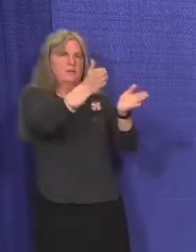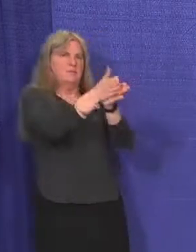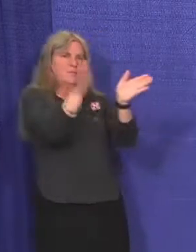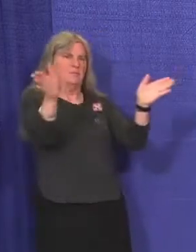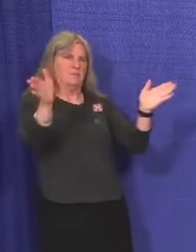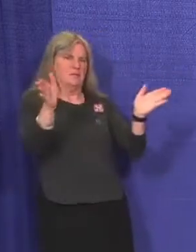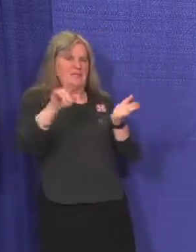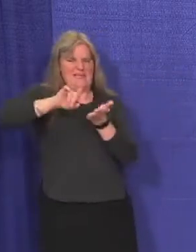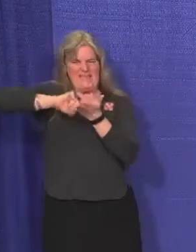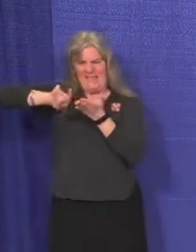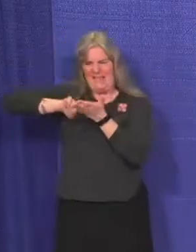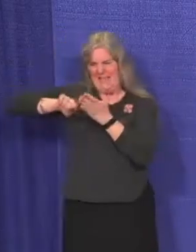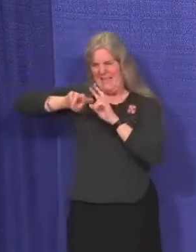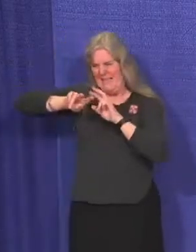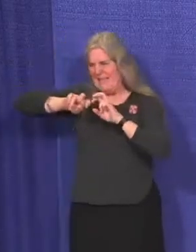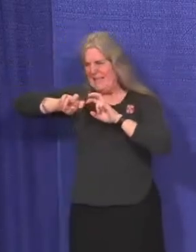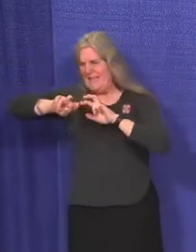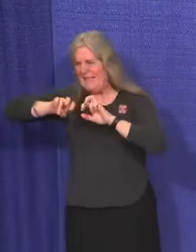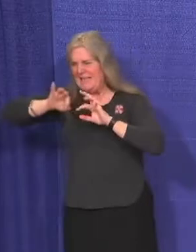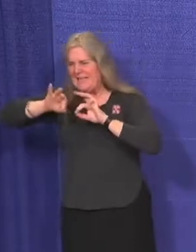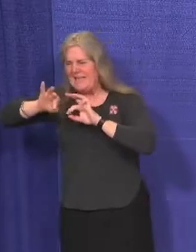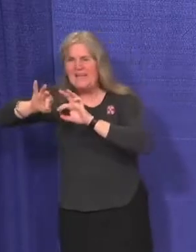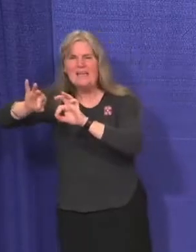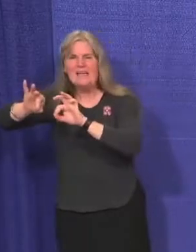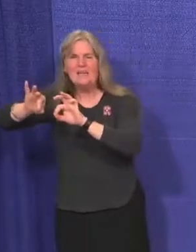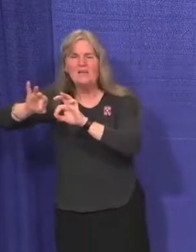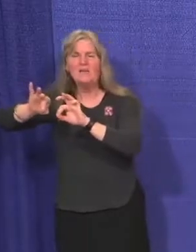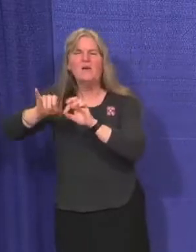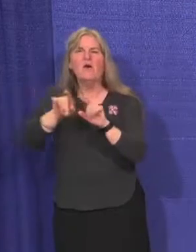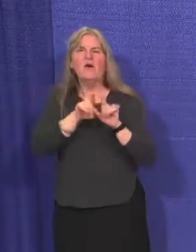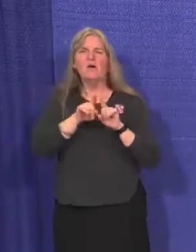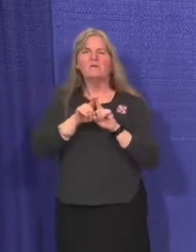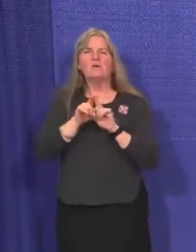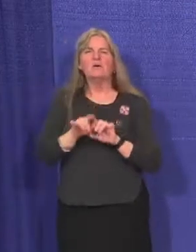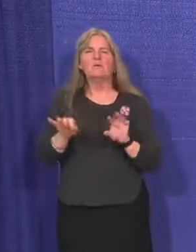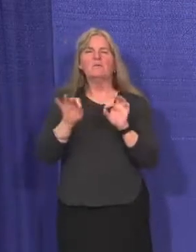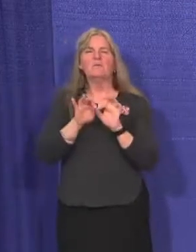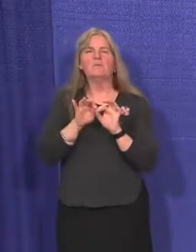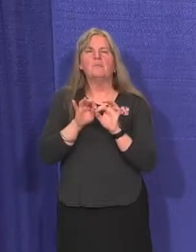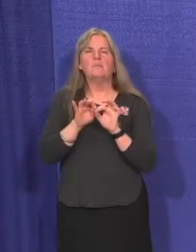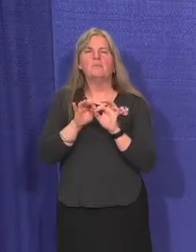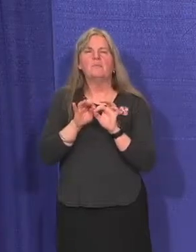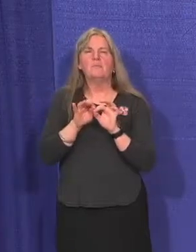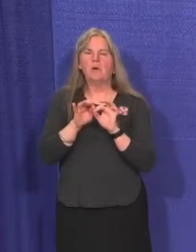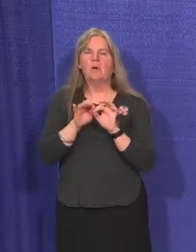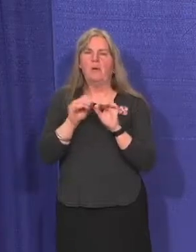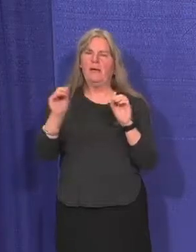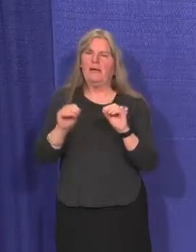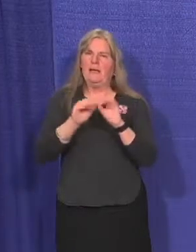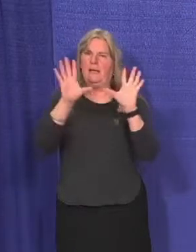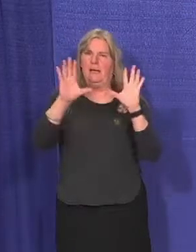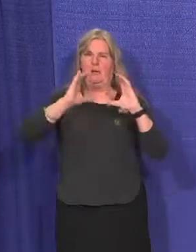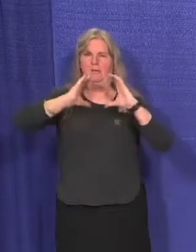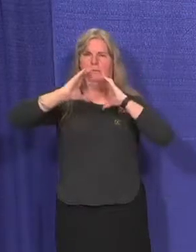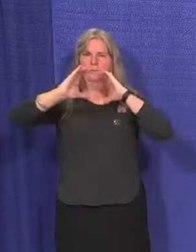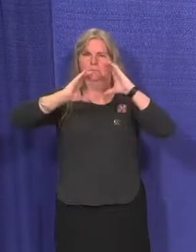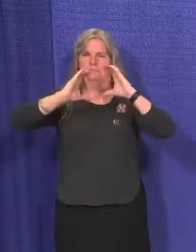contact the -- if there are public venues that they need to